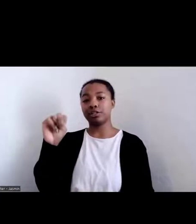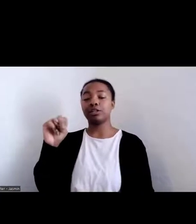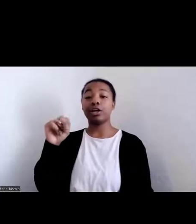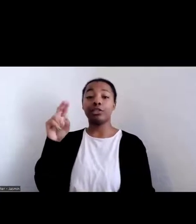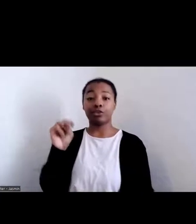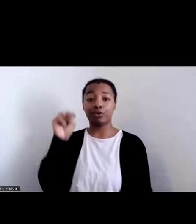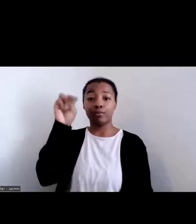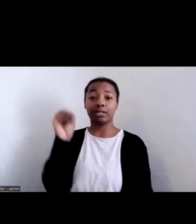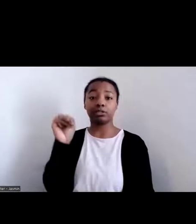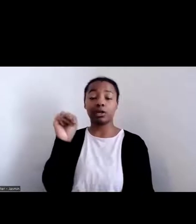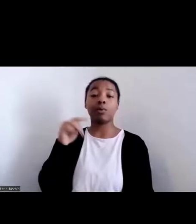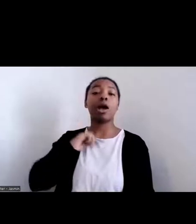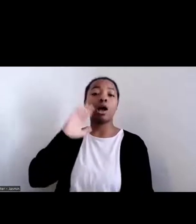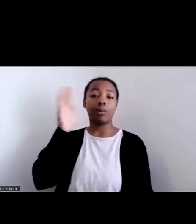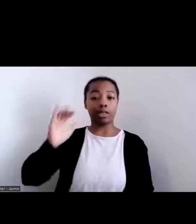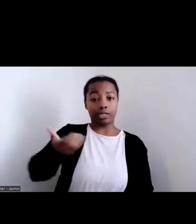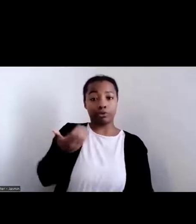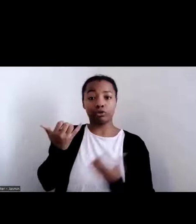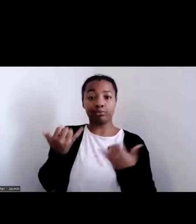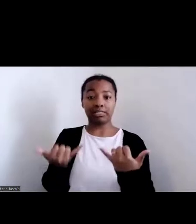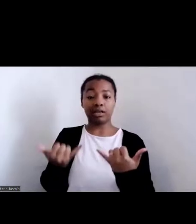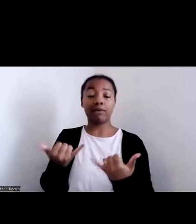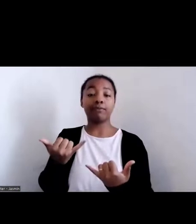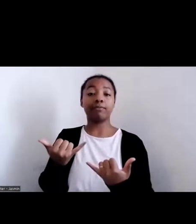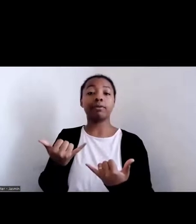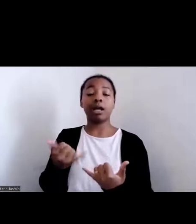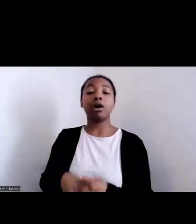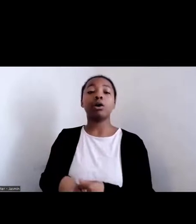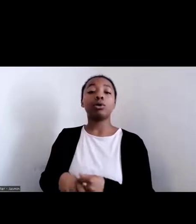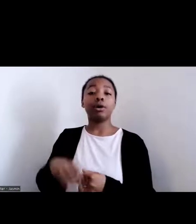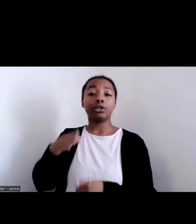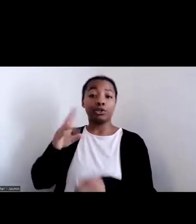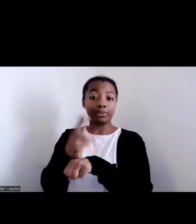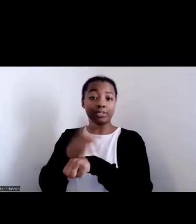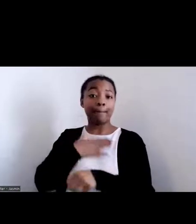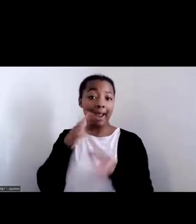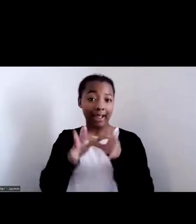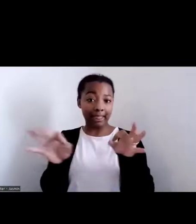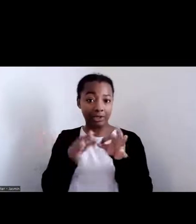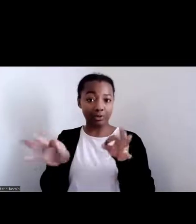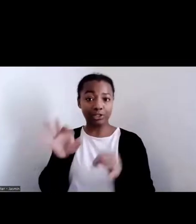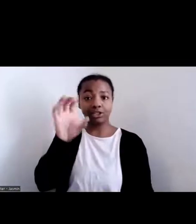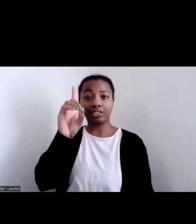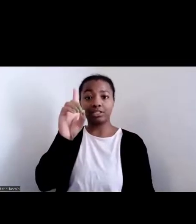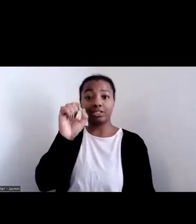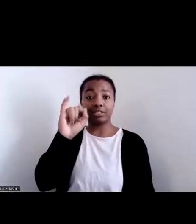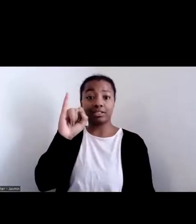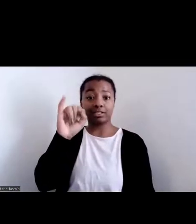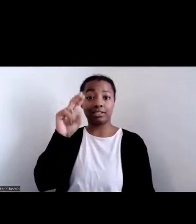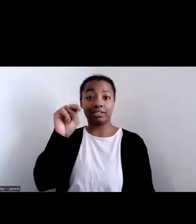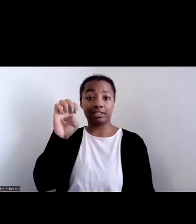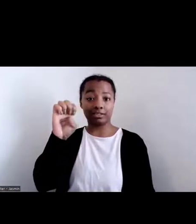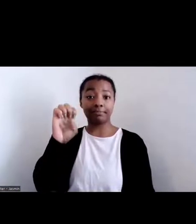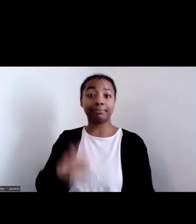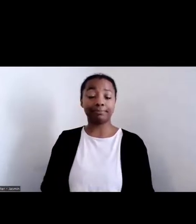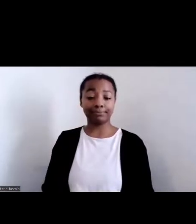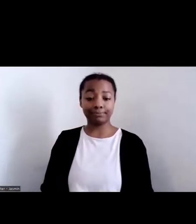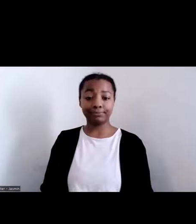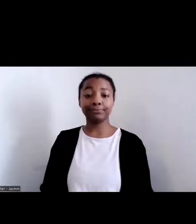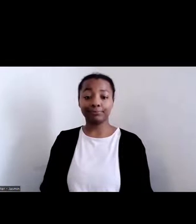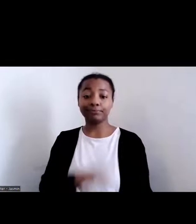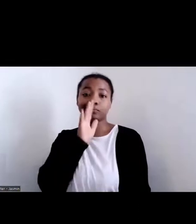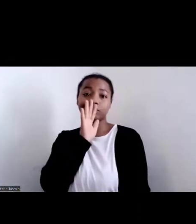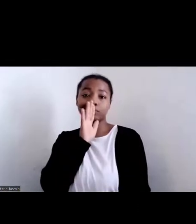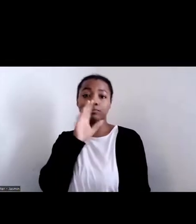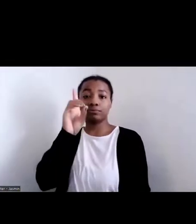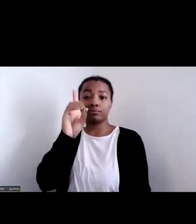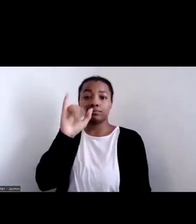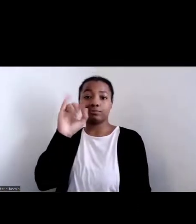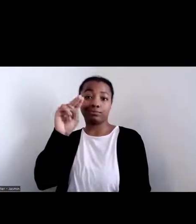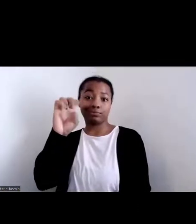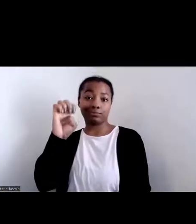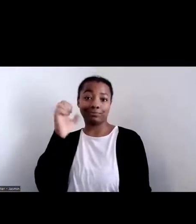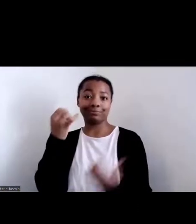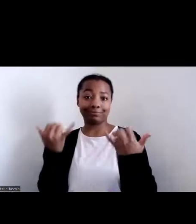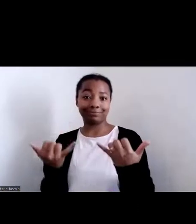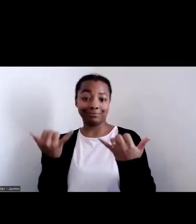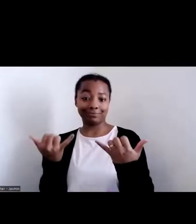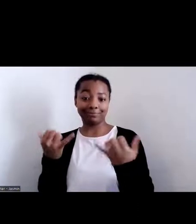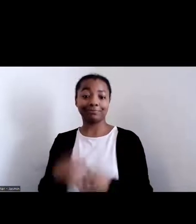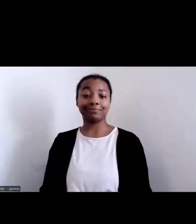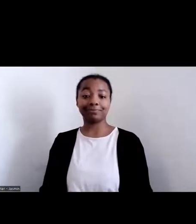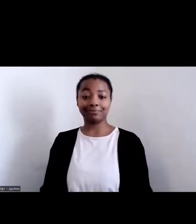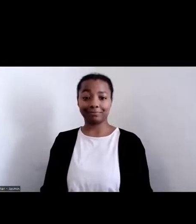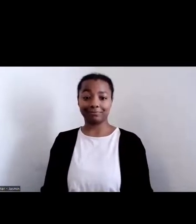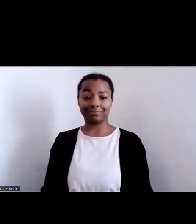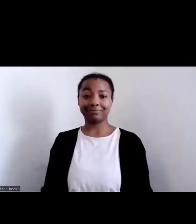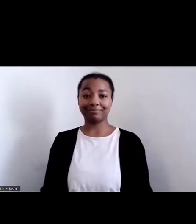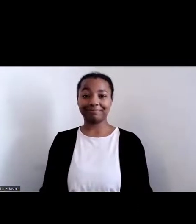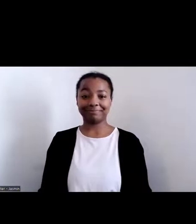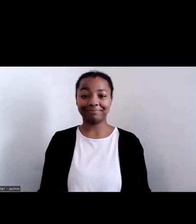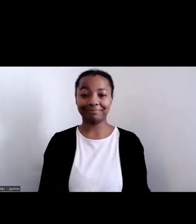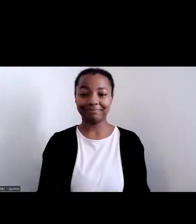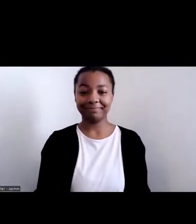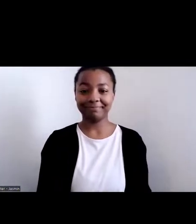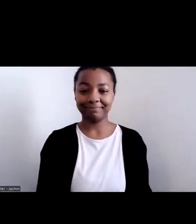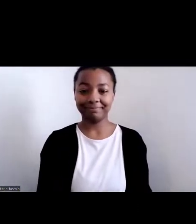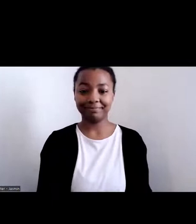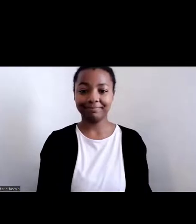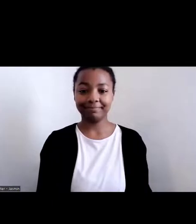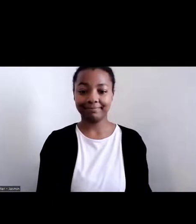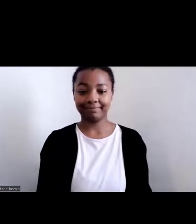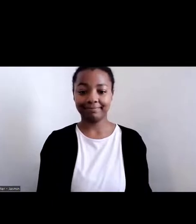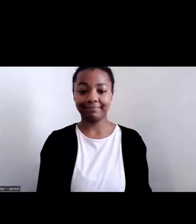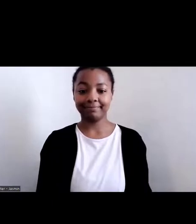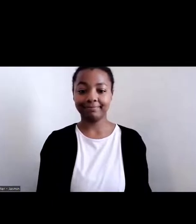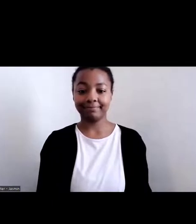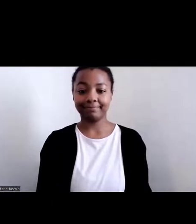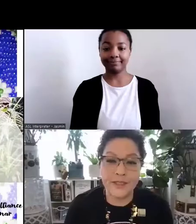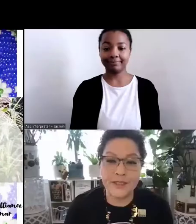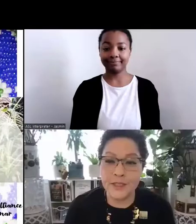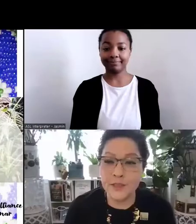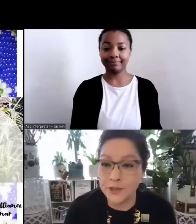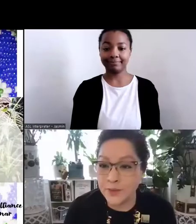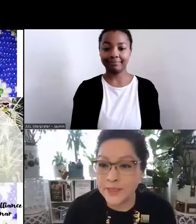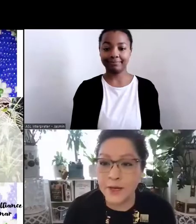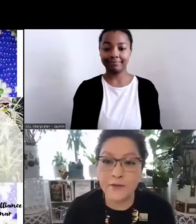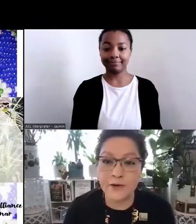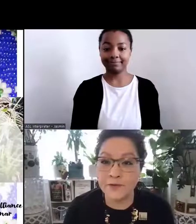(Speaking in Navajo language) I just introduced myself.